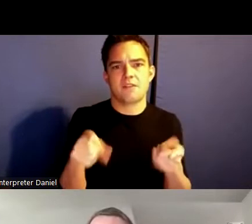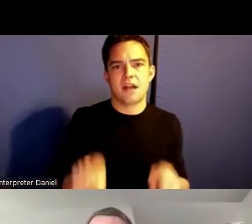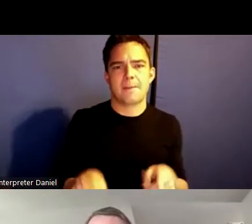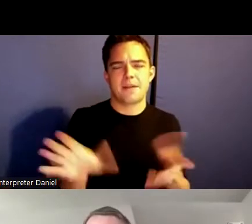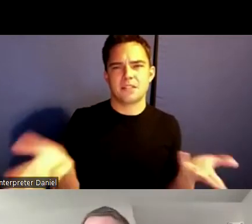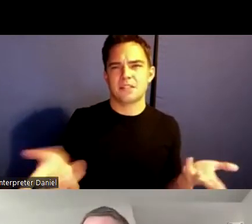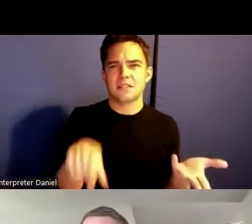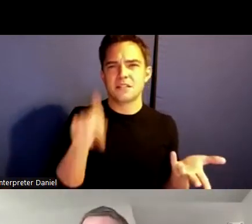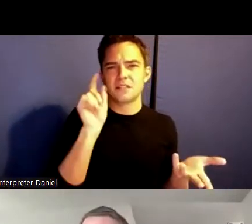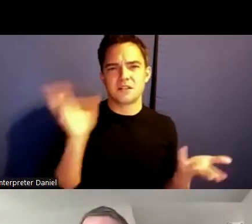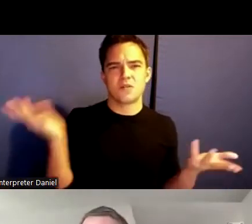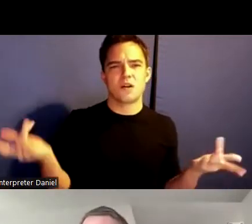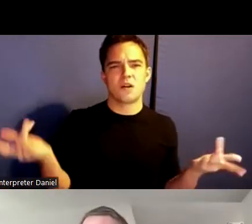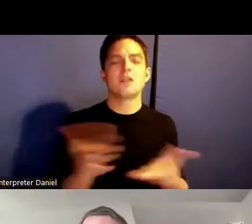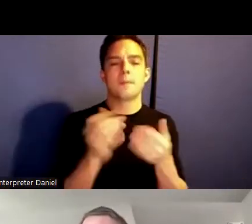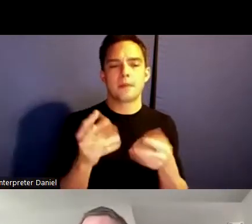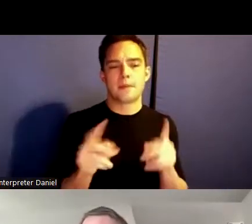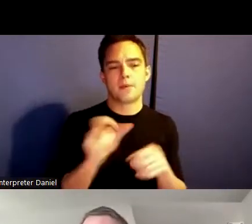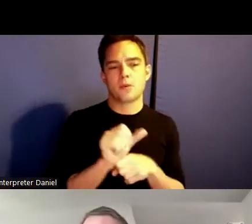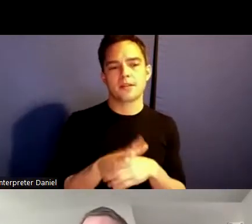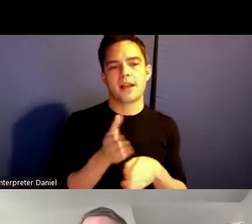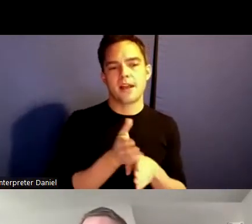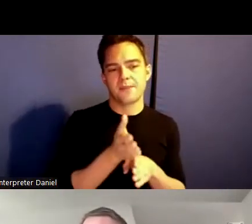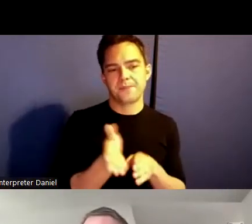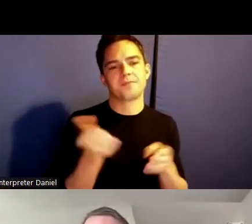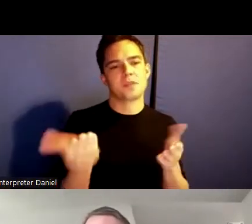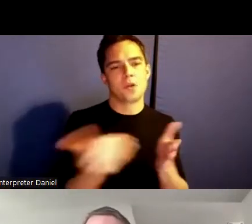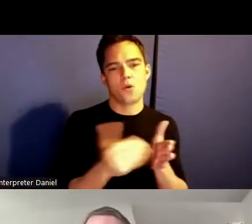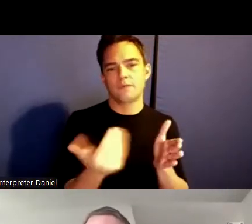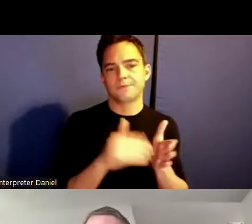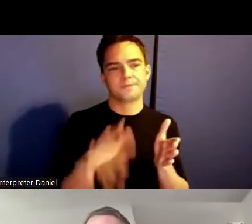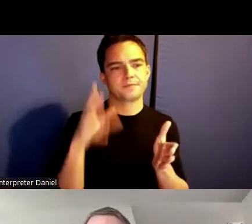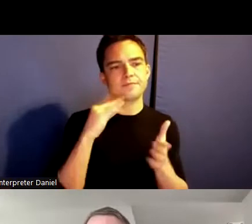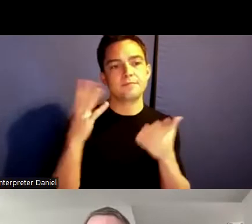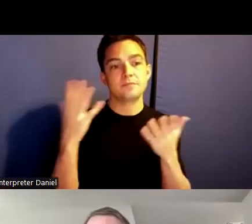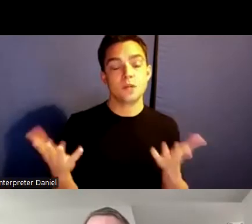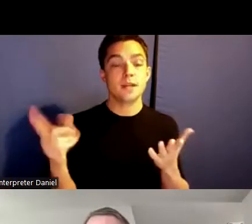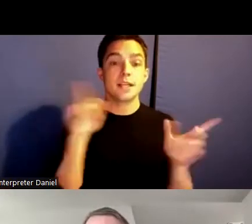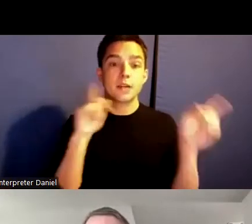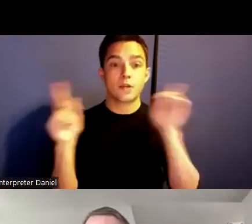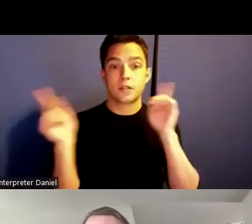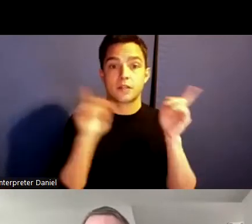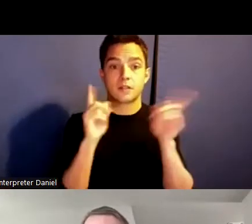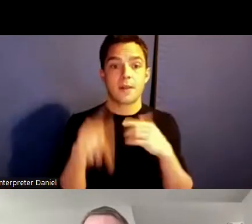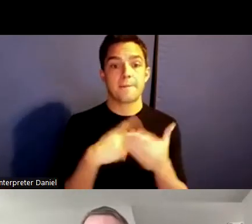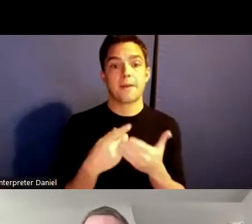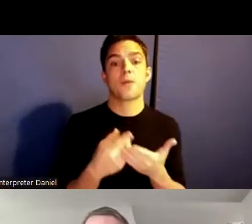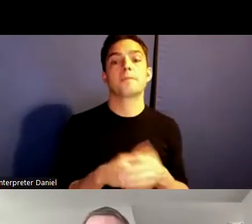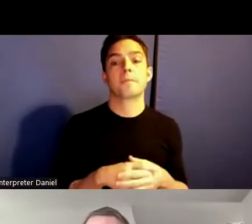But like, for many people who've worked in this area over and over again, the experience was hearing about hearing about people with intellectual